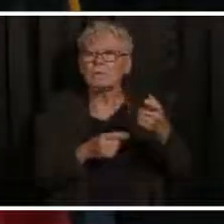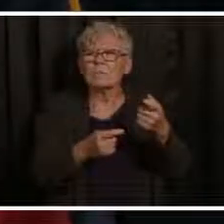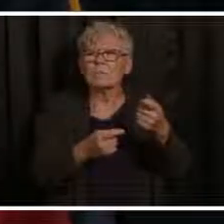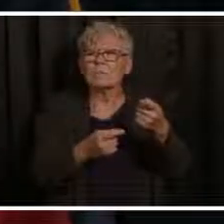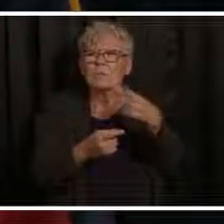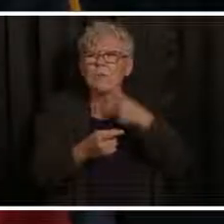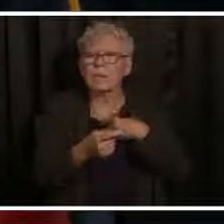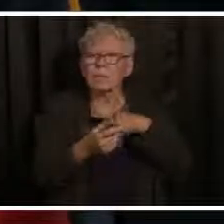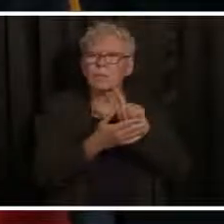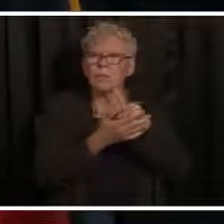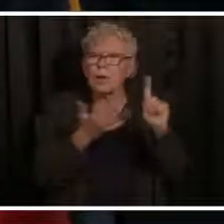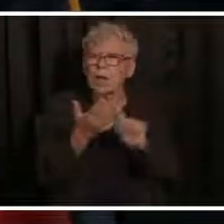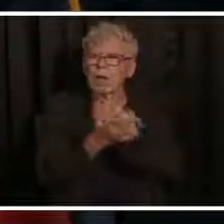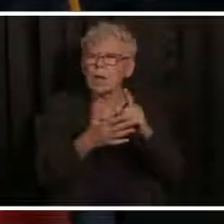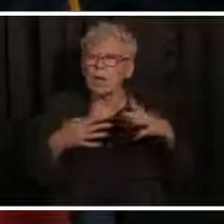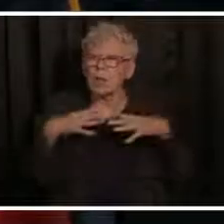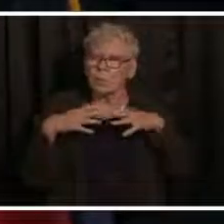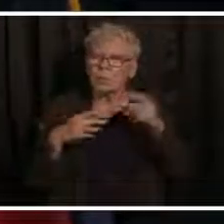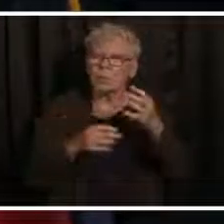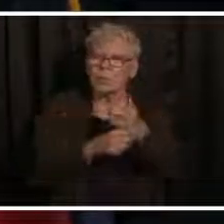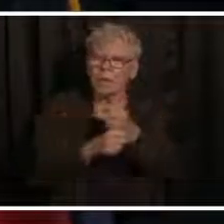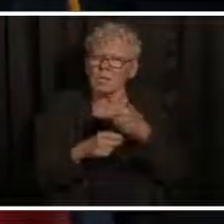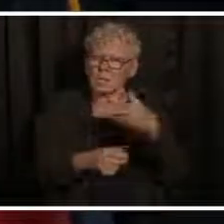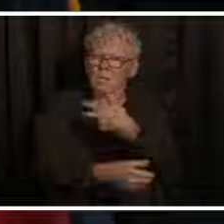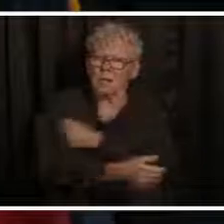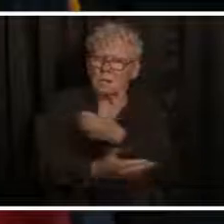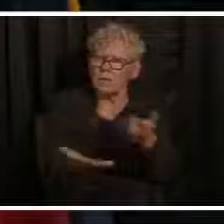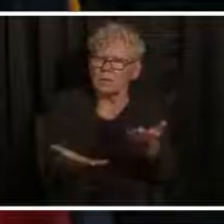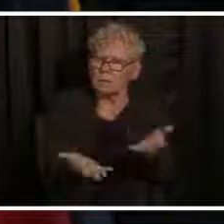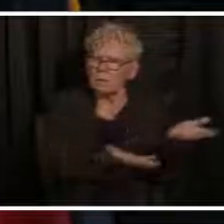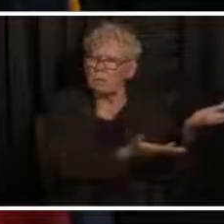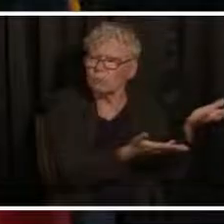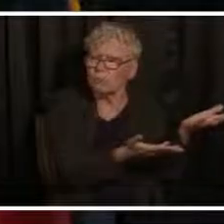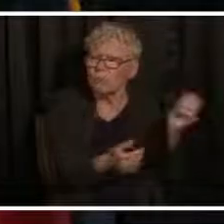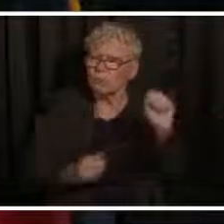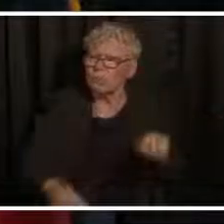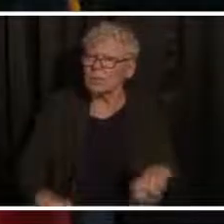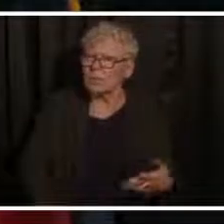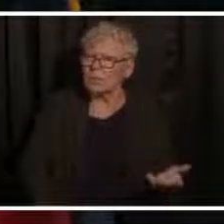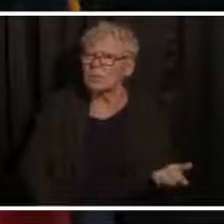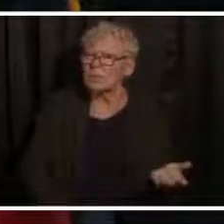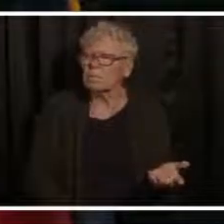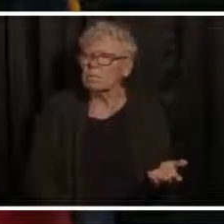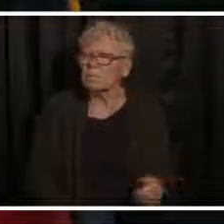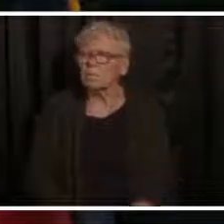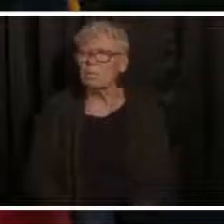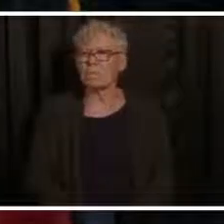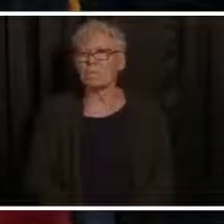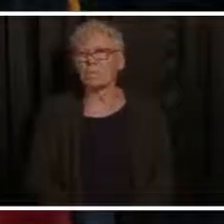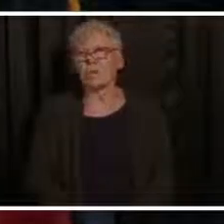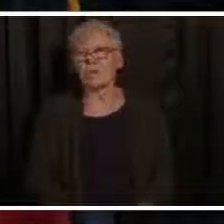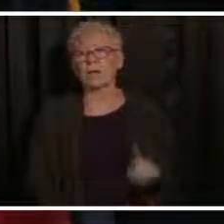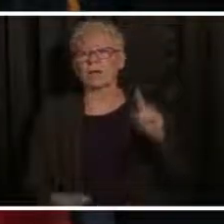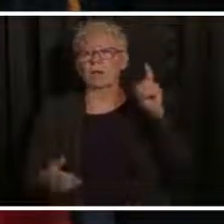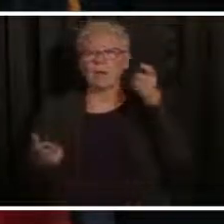get you more details so, so you can talk to her directly I've mentioned before before we let you know what companies are